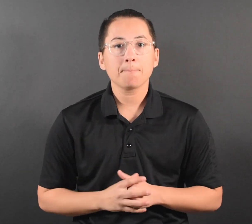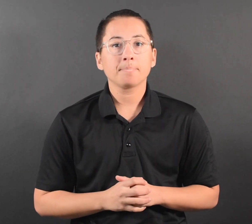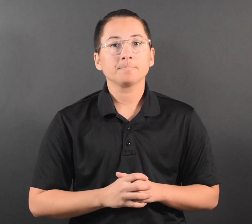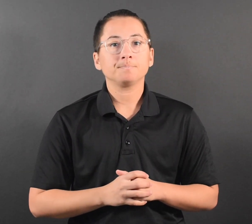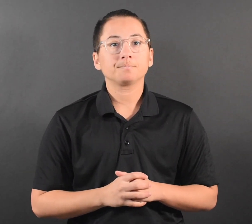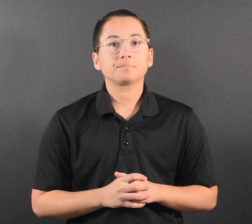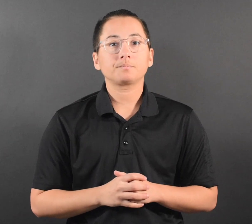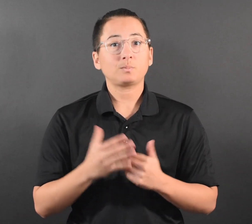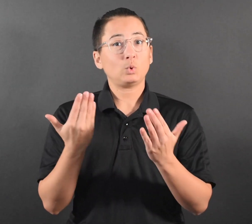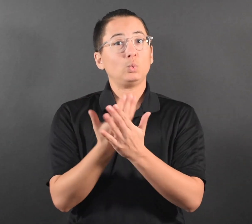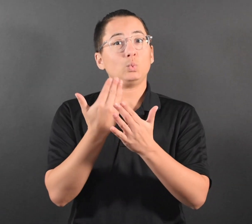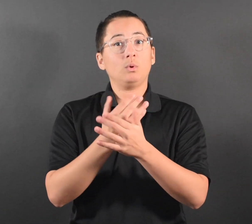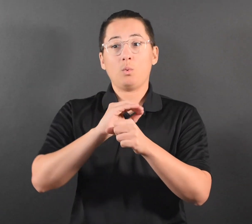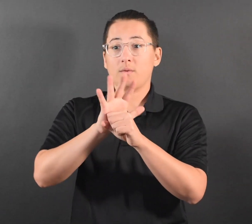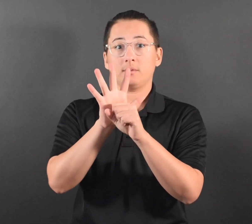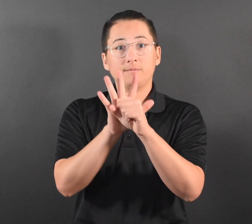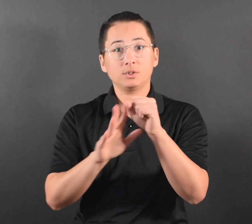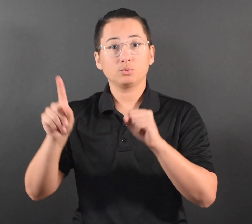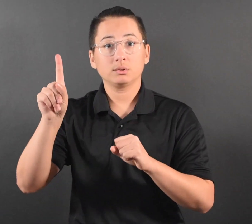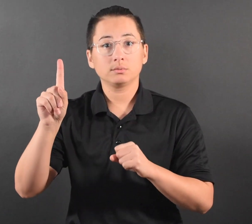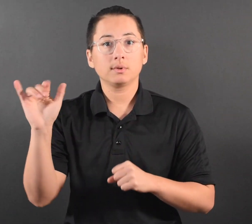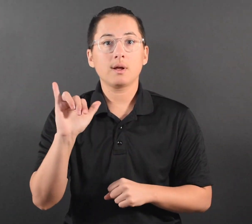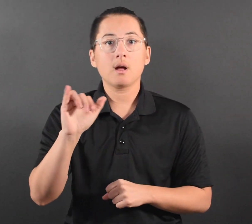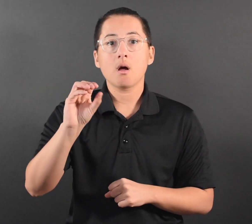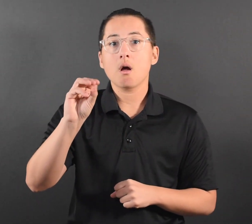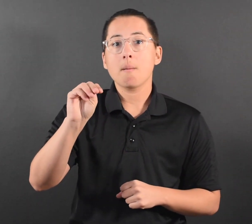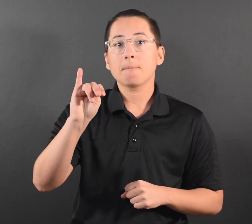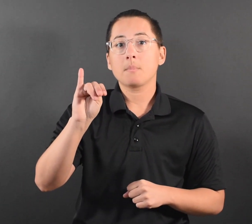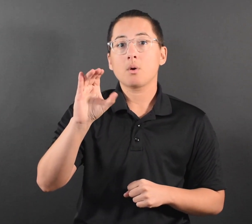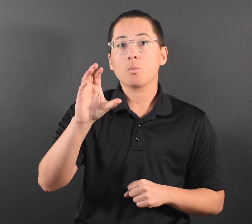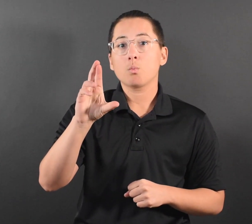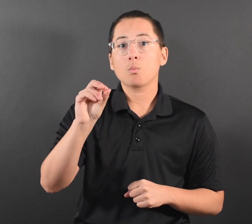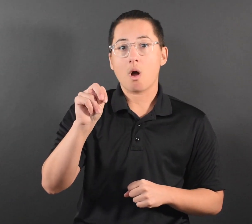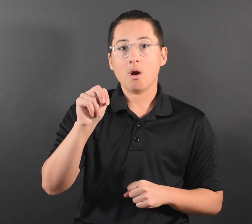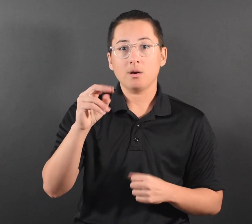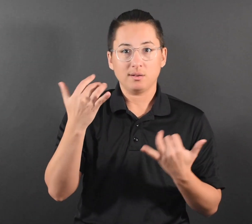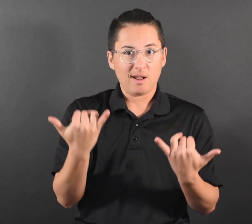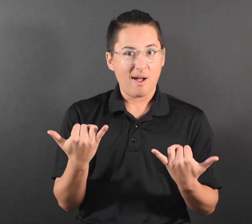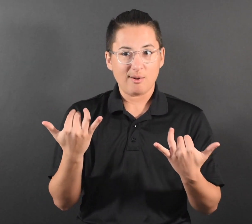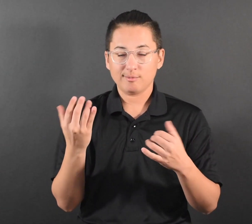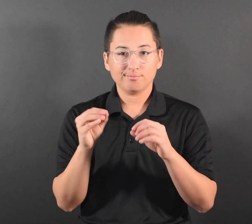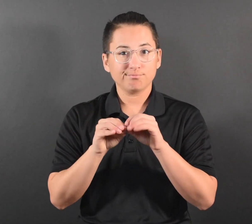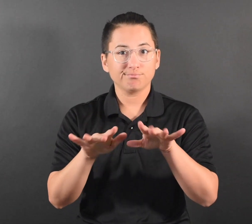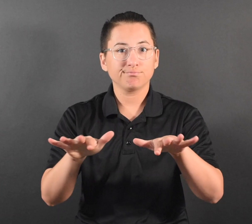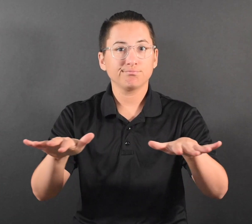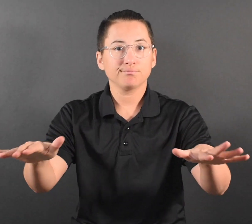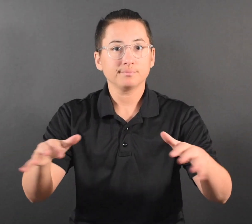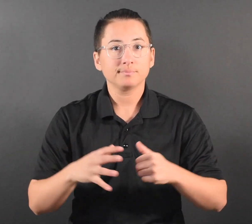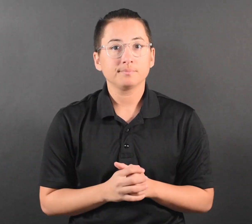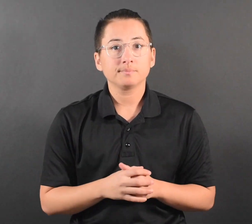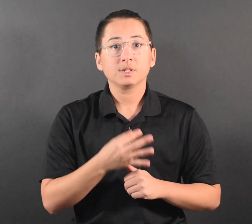if they do get infected. New COVID-19 variants, such as Omicron, have emerged.